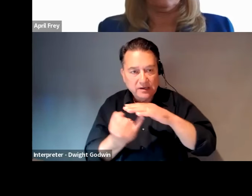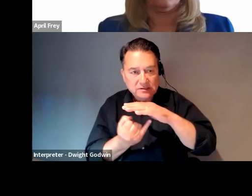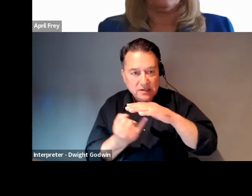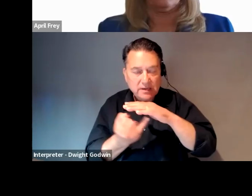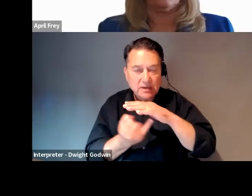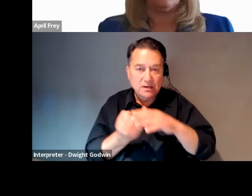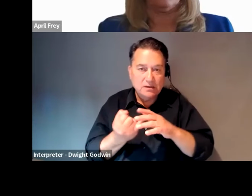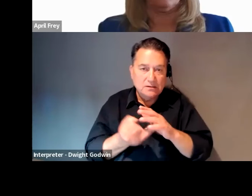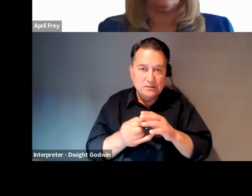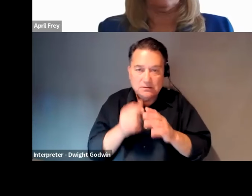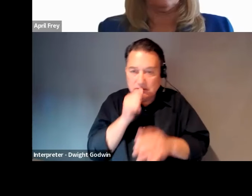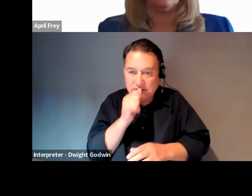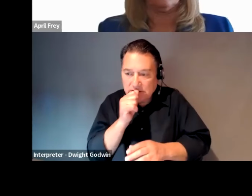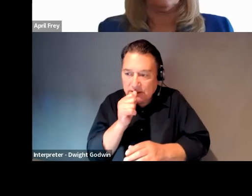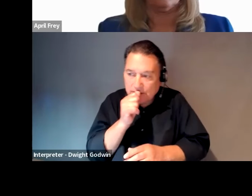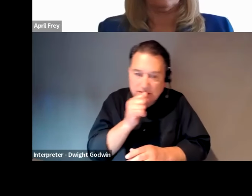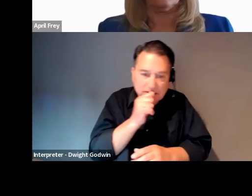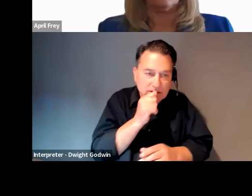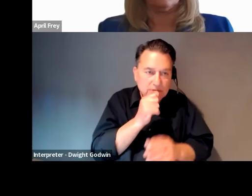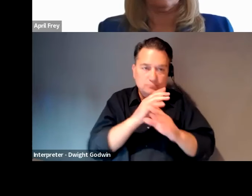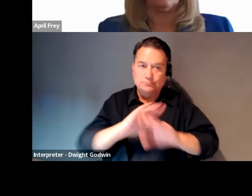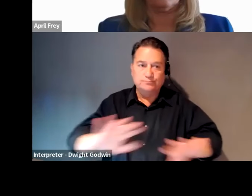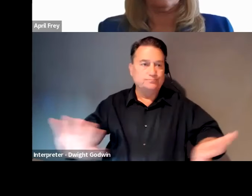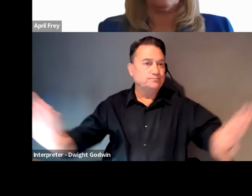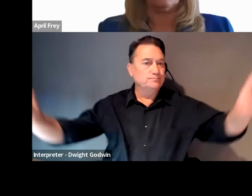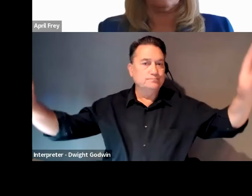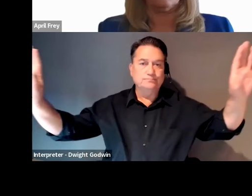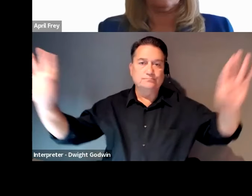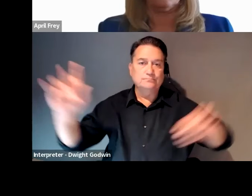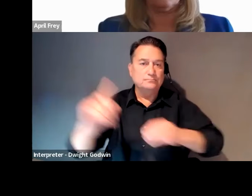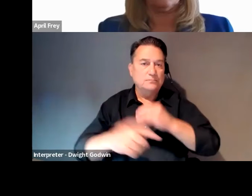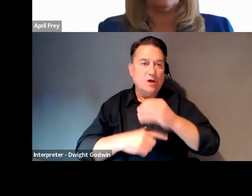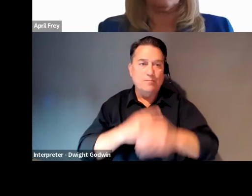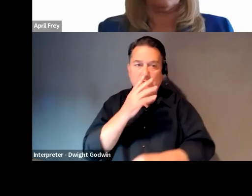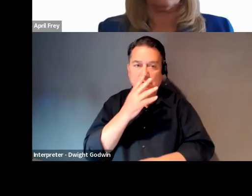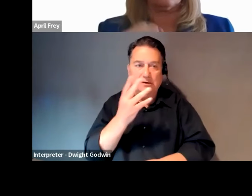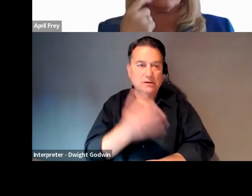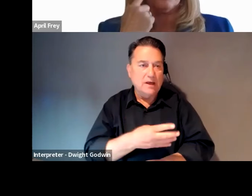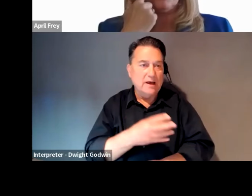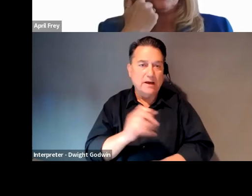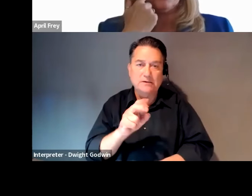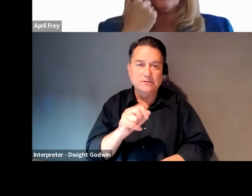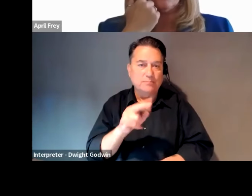But so many secrets around neglect and abuse and substance use and all the rest